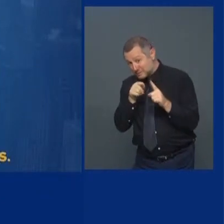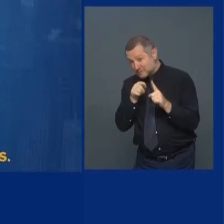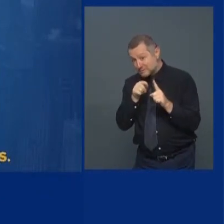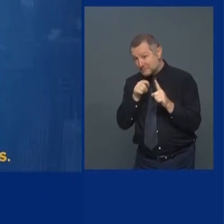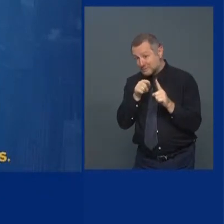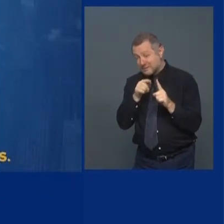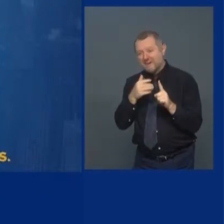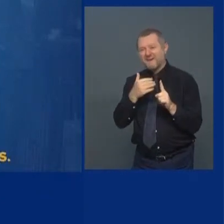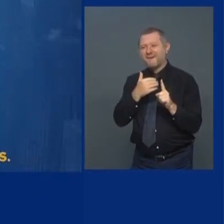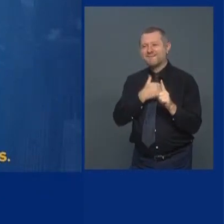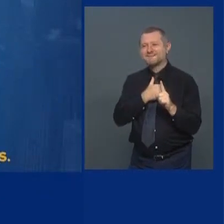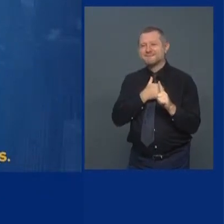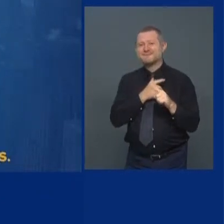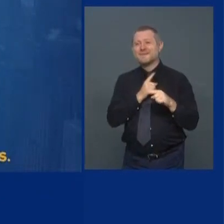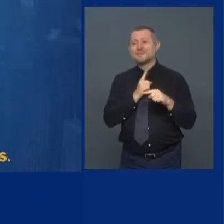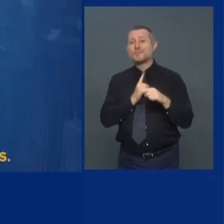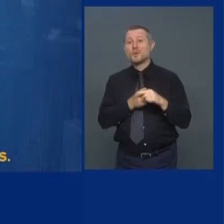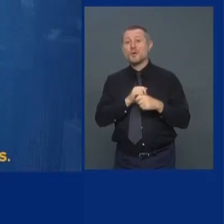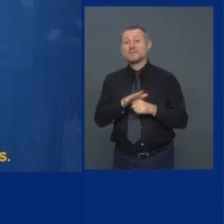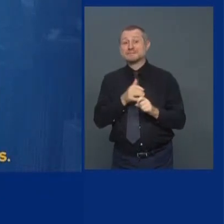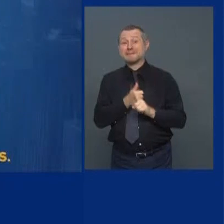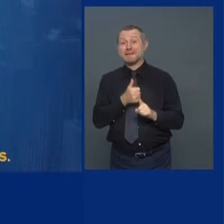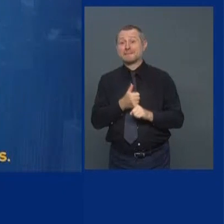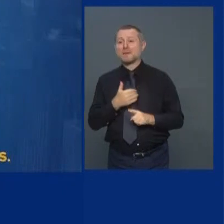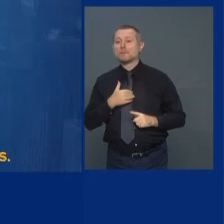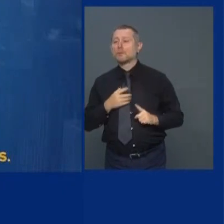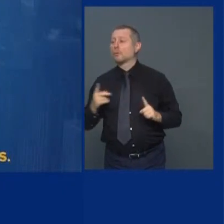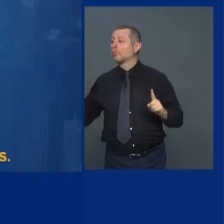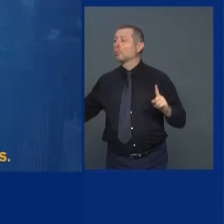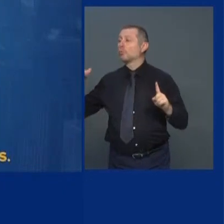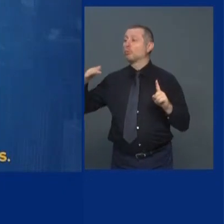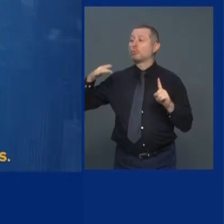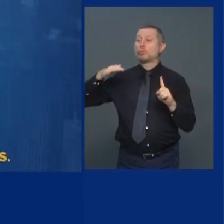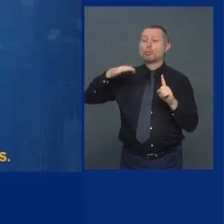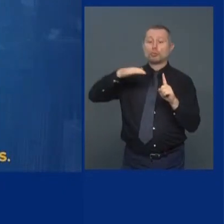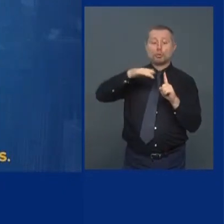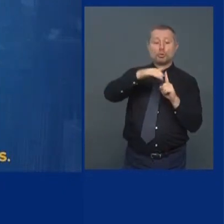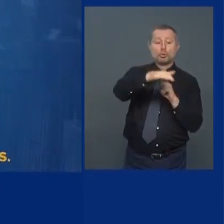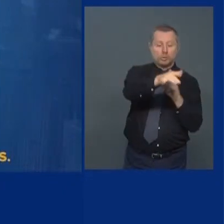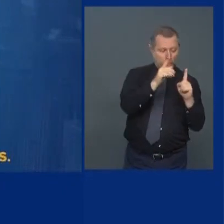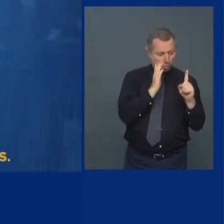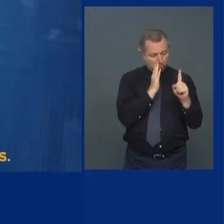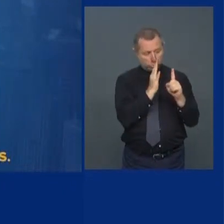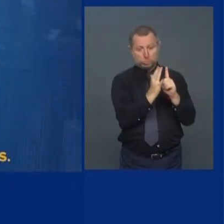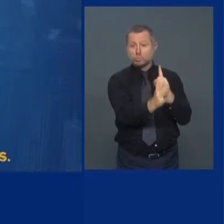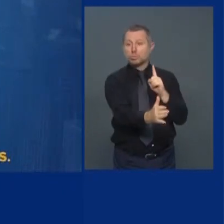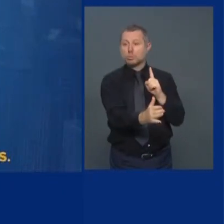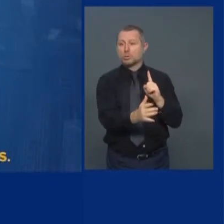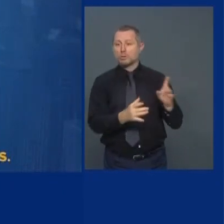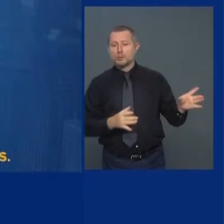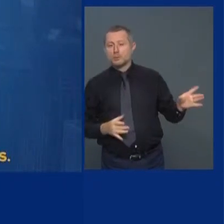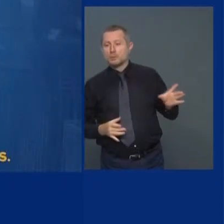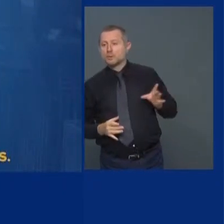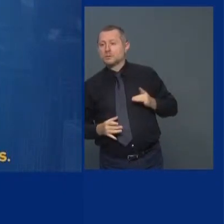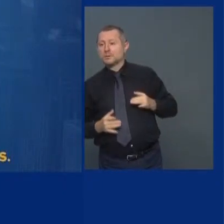IF THERE'S A HOMELESS PERSON ON THE CORNER WHO IS SICK WITH